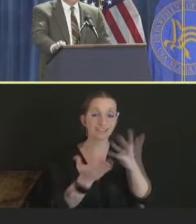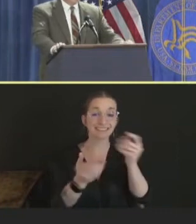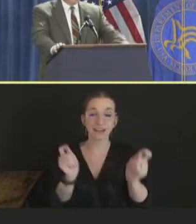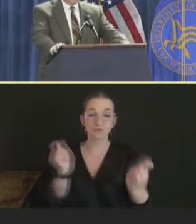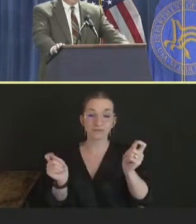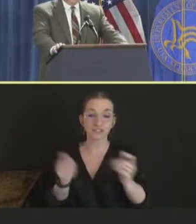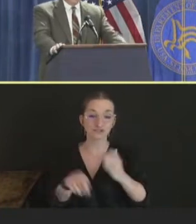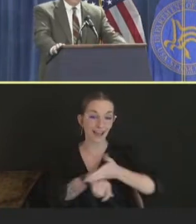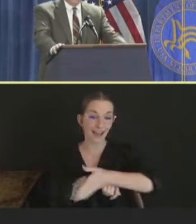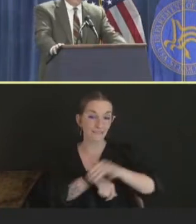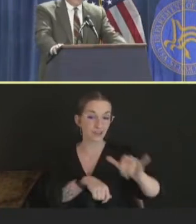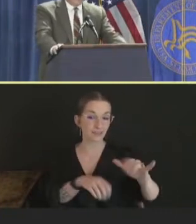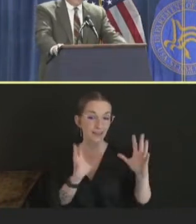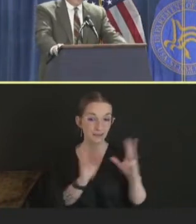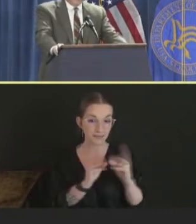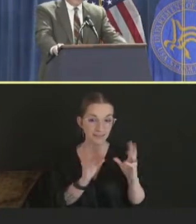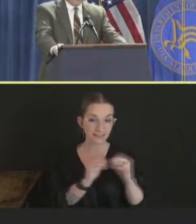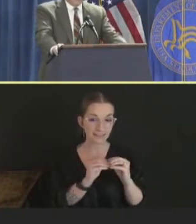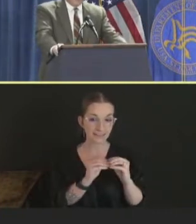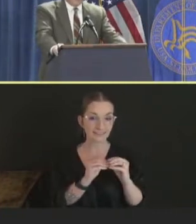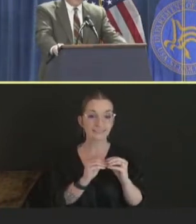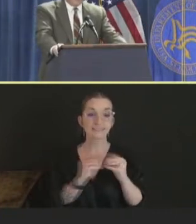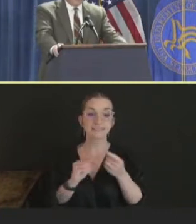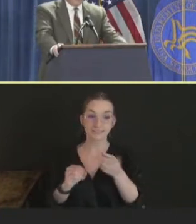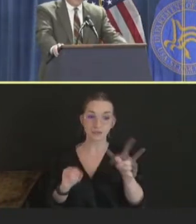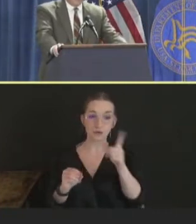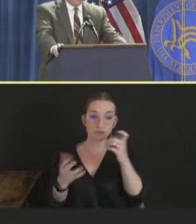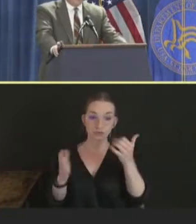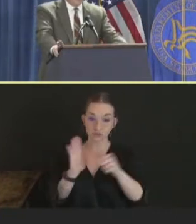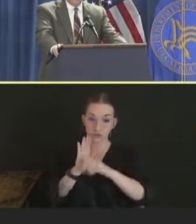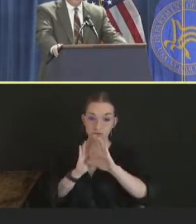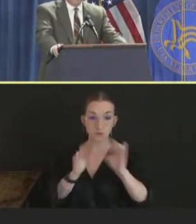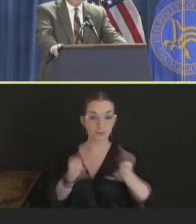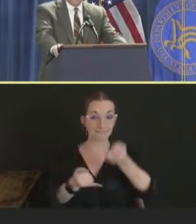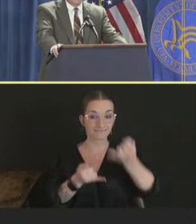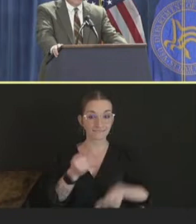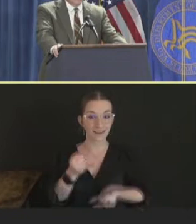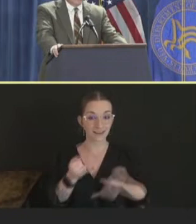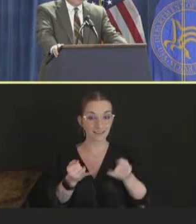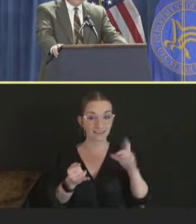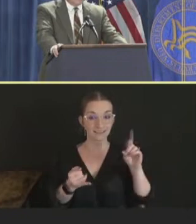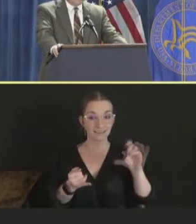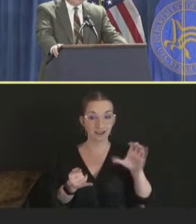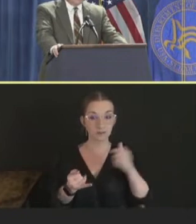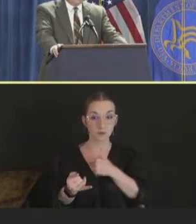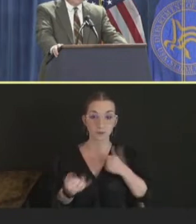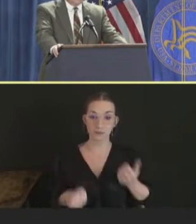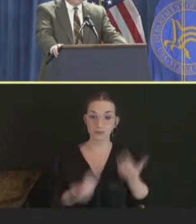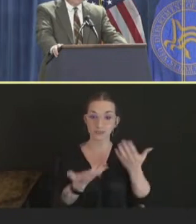Those of you who've had the chance to review the final document that we're presenting today,